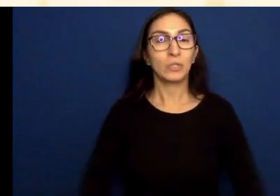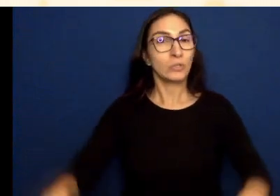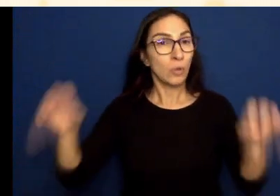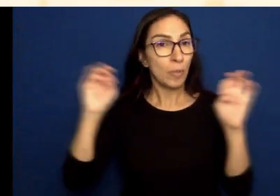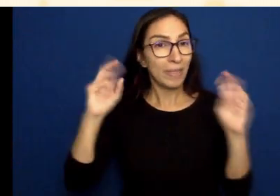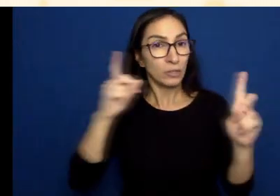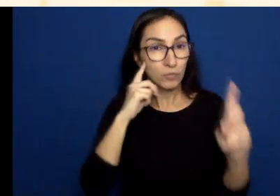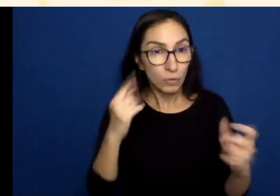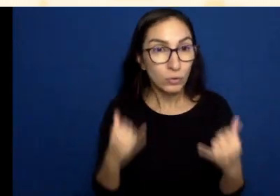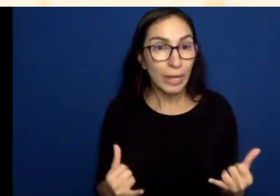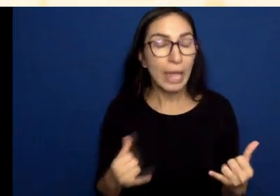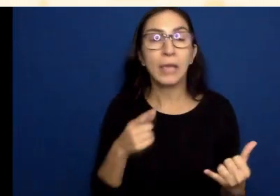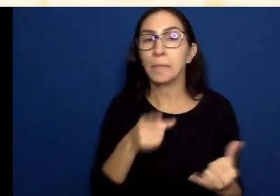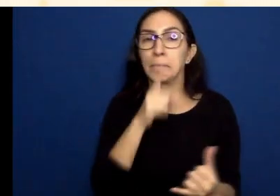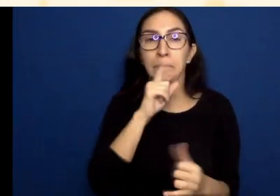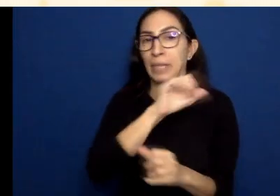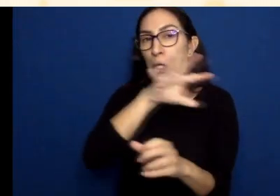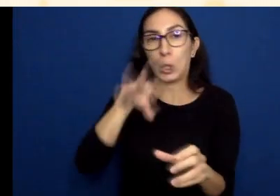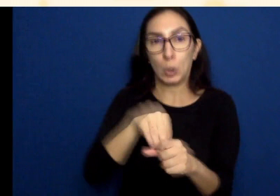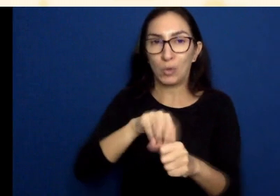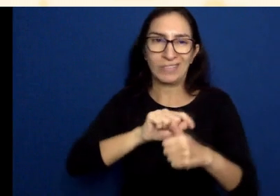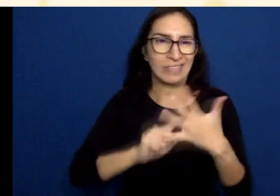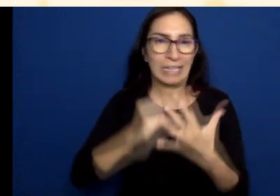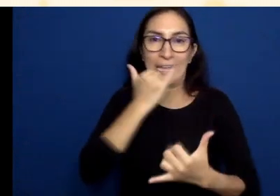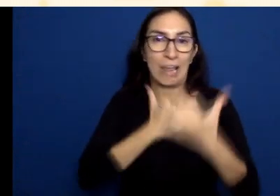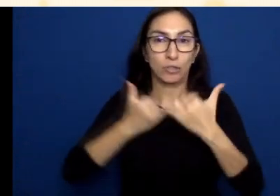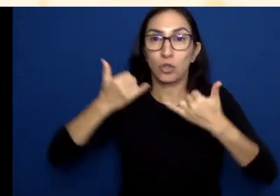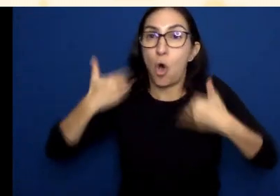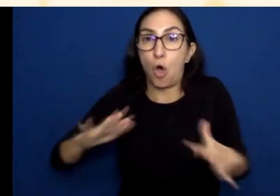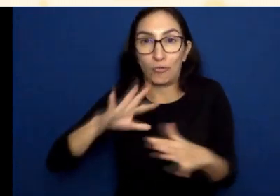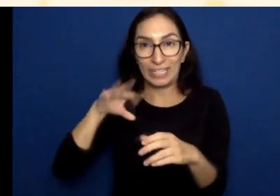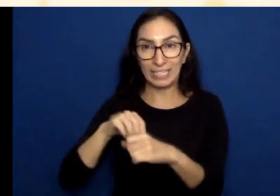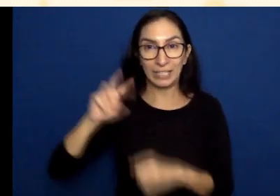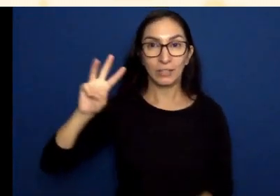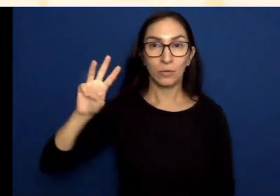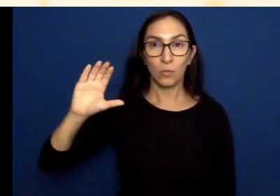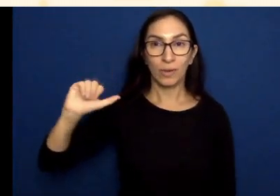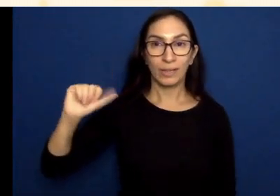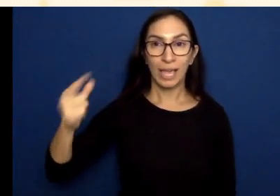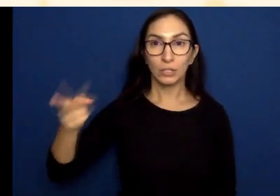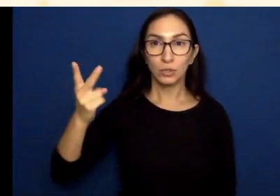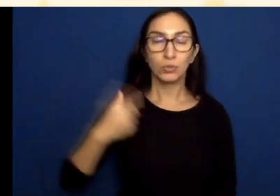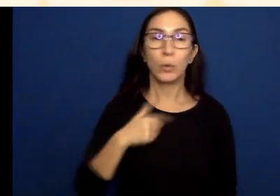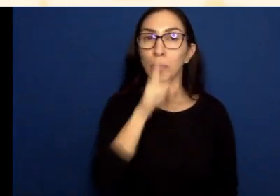and we released them in early 2020, just before COVID. I promise you the two are not related.